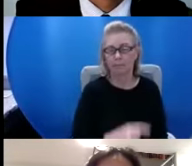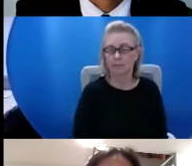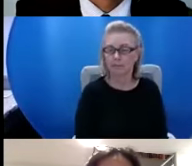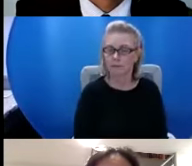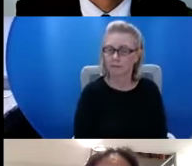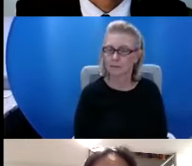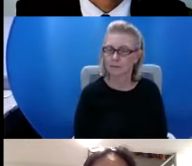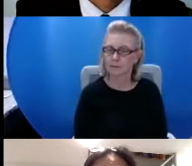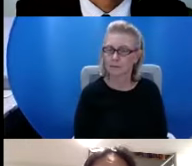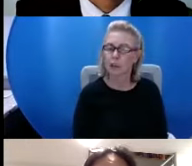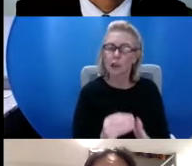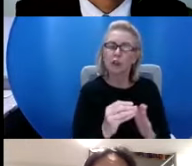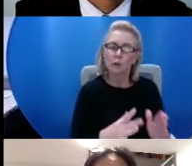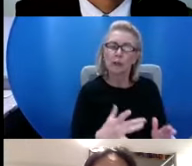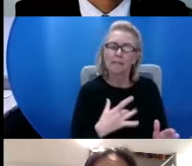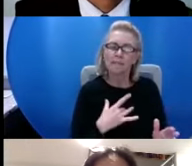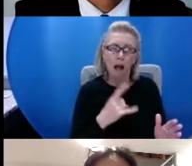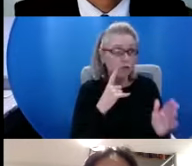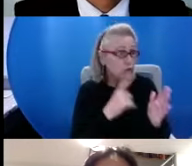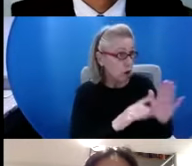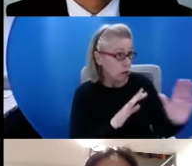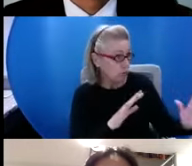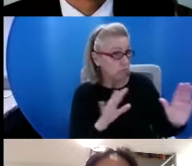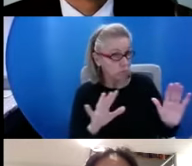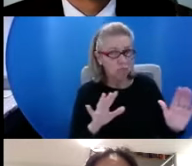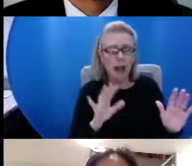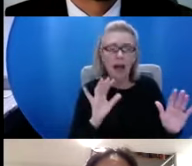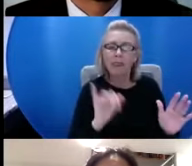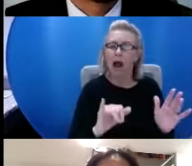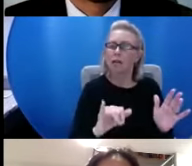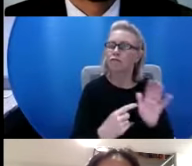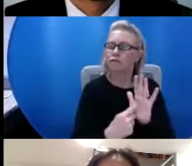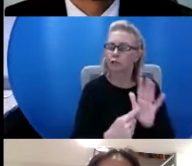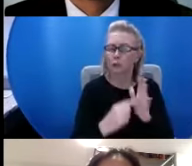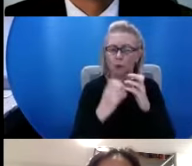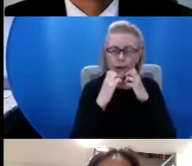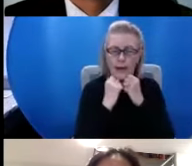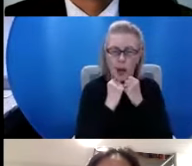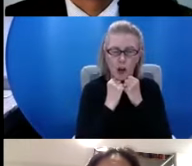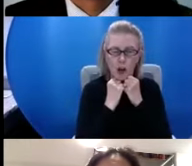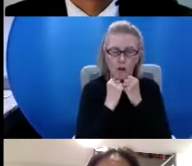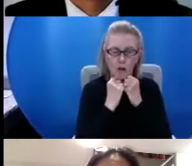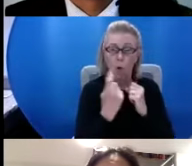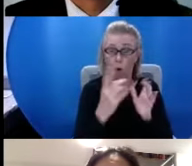these check-ins were a work of care. They—one student said there was one time when you began